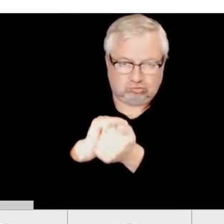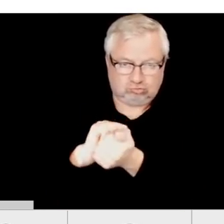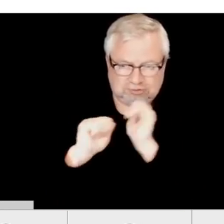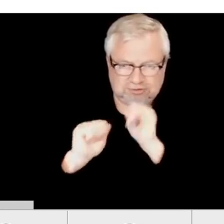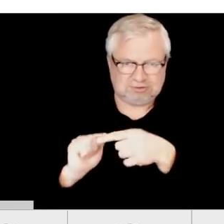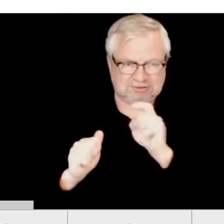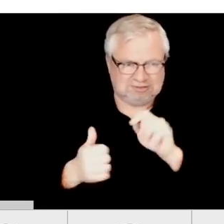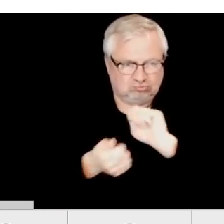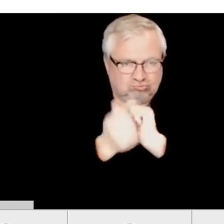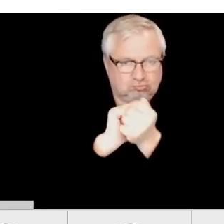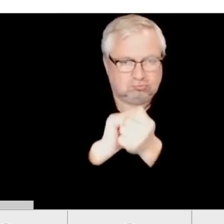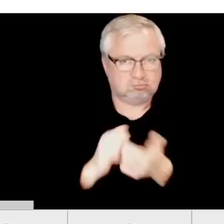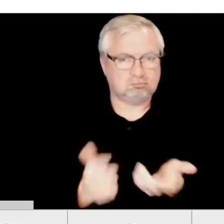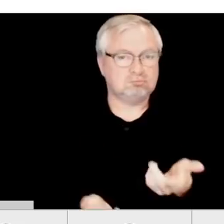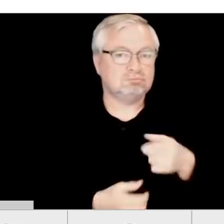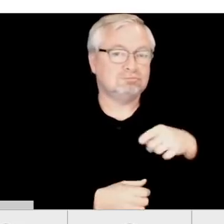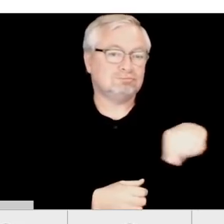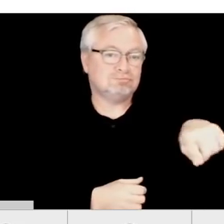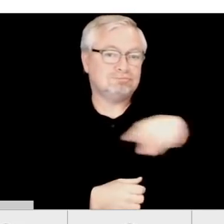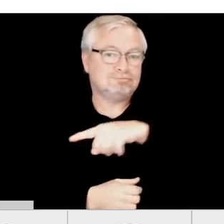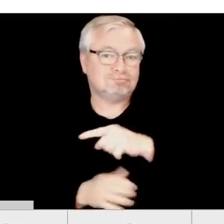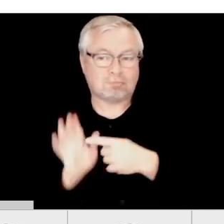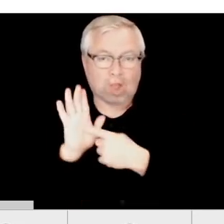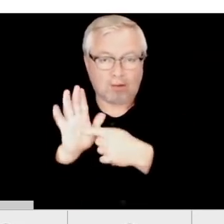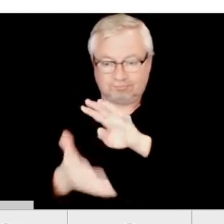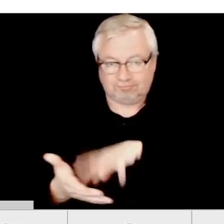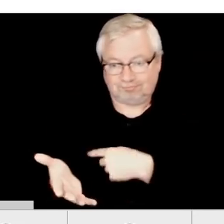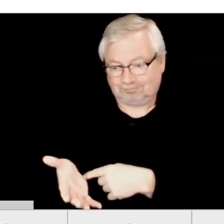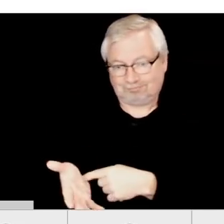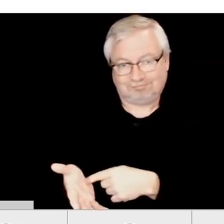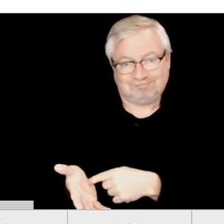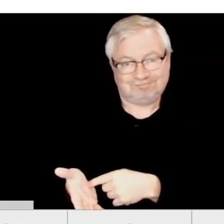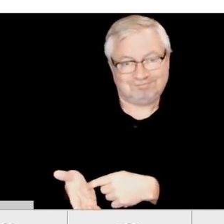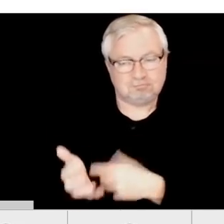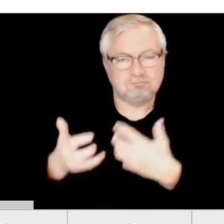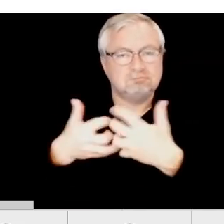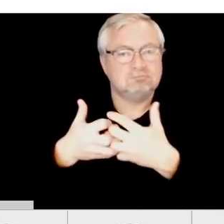accommodates individuals sort of moving through different compartments